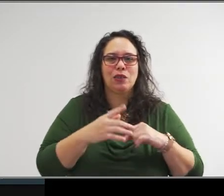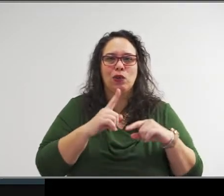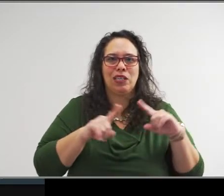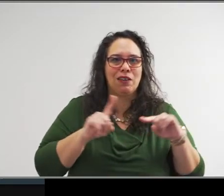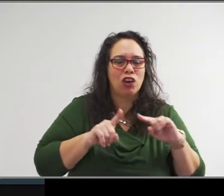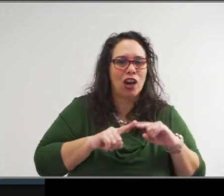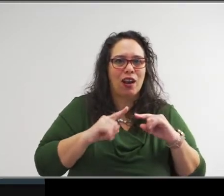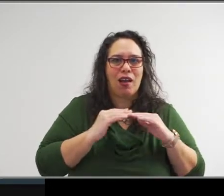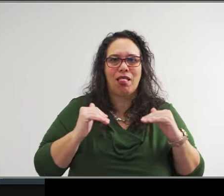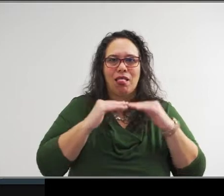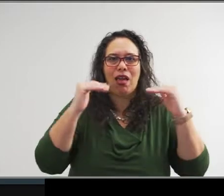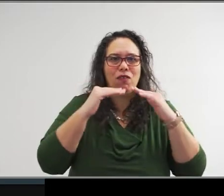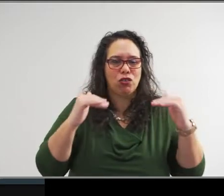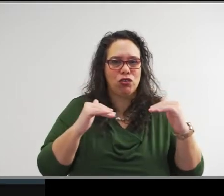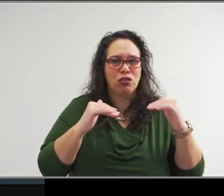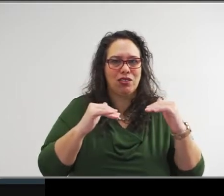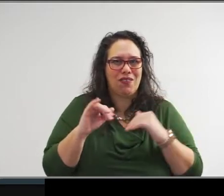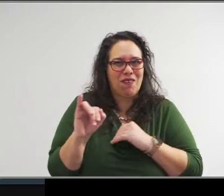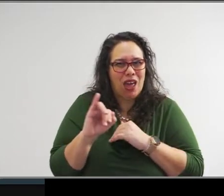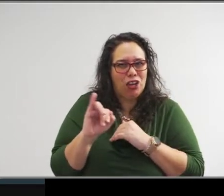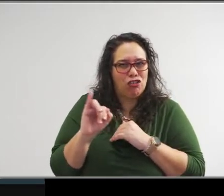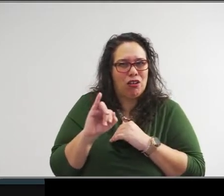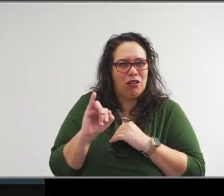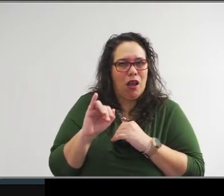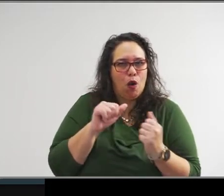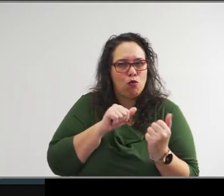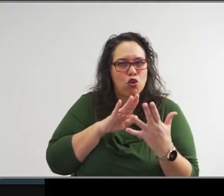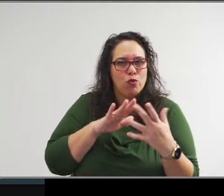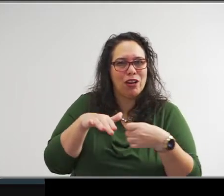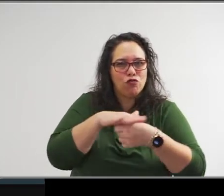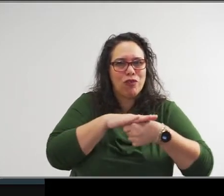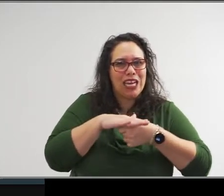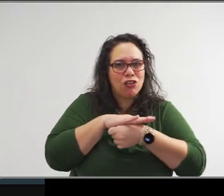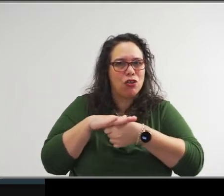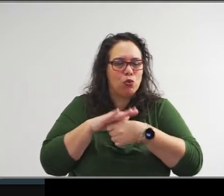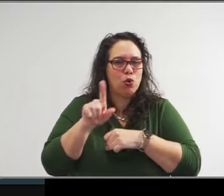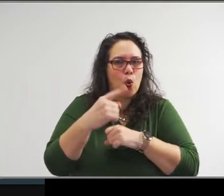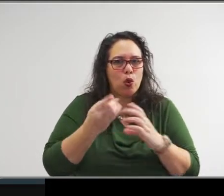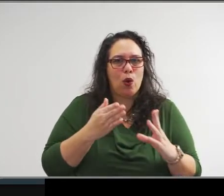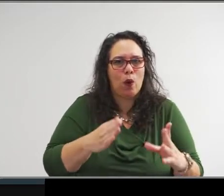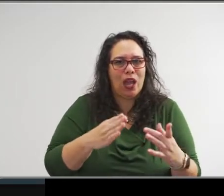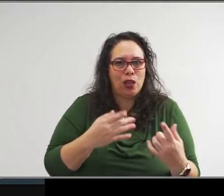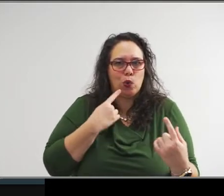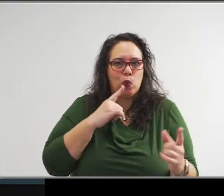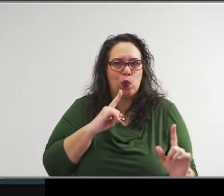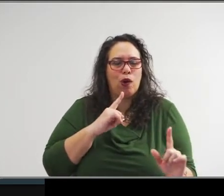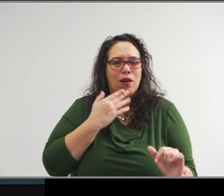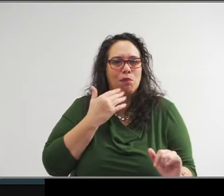of infection approaching it, regionally was the only way for it to work best for everybody.